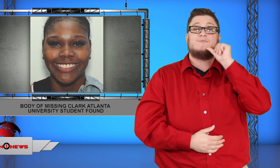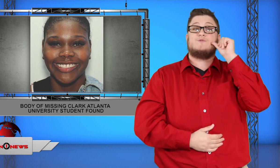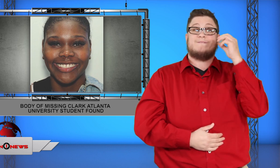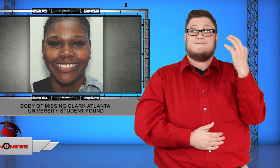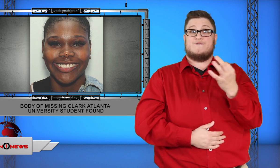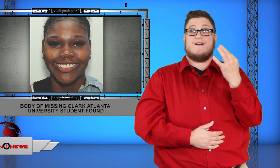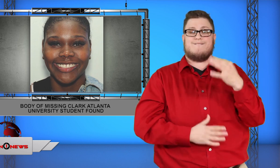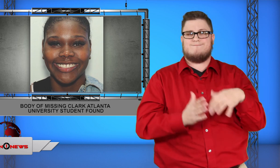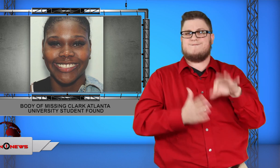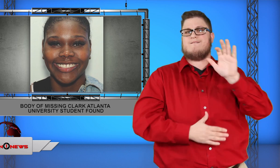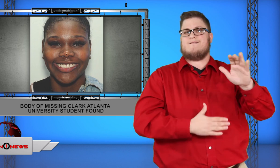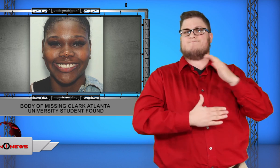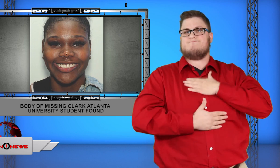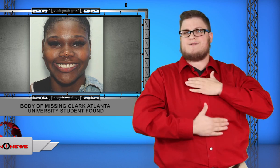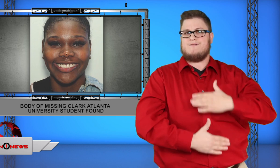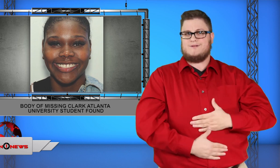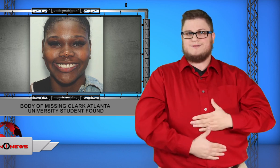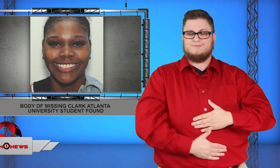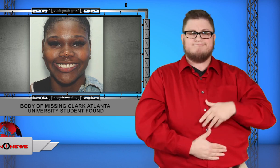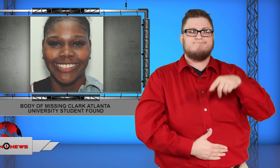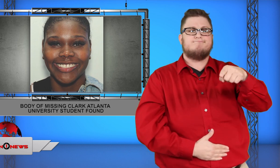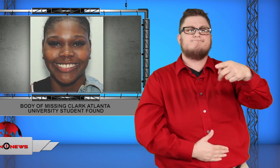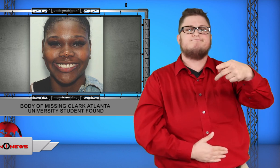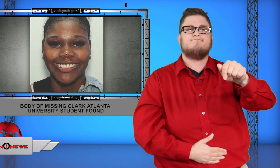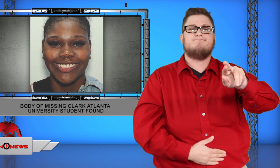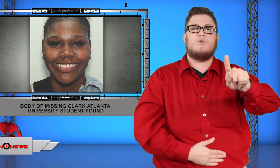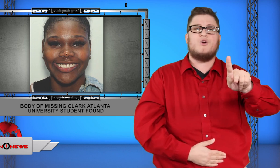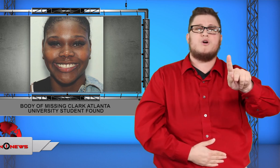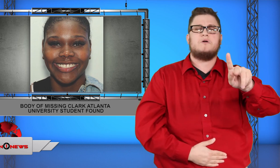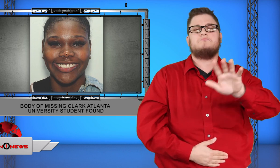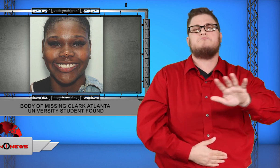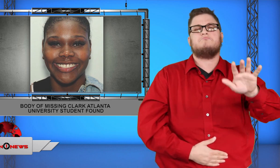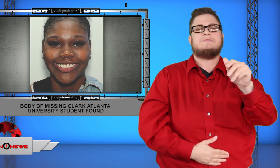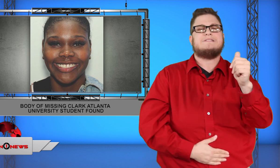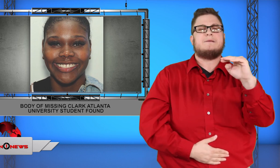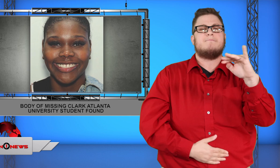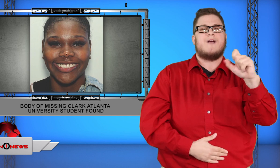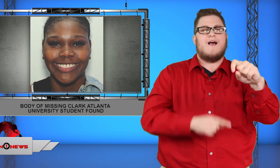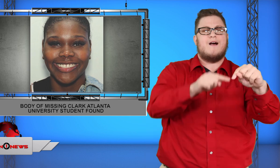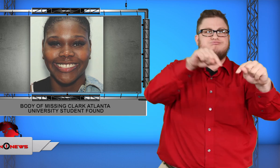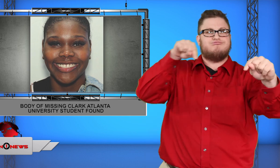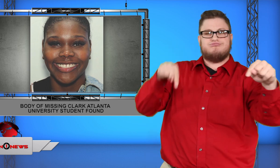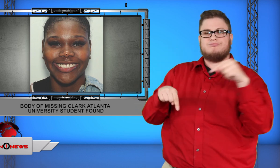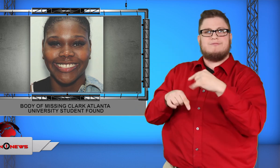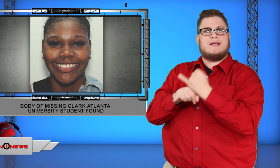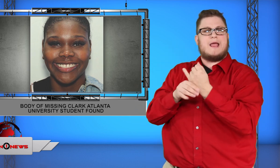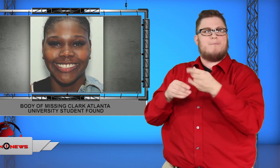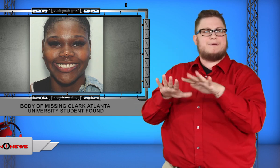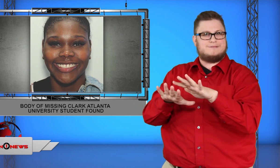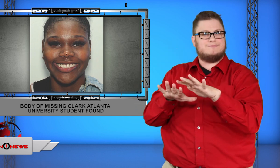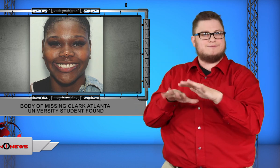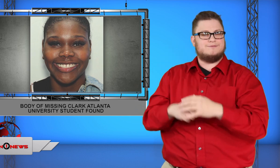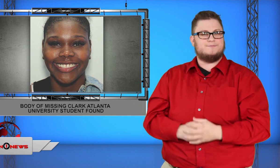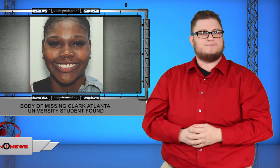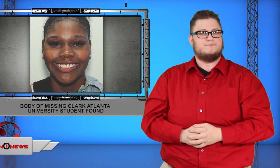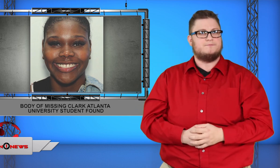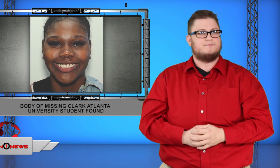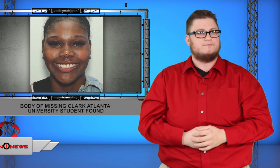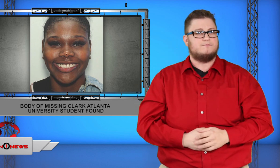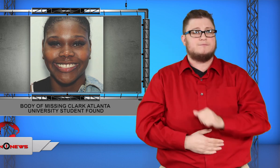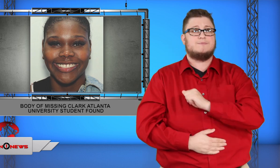Her body was found Friday in a park about 10 miles from campus.